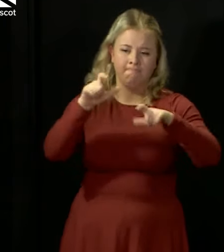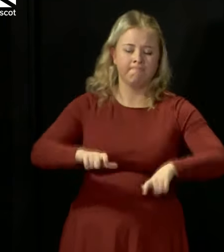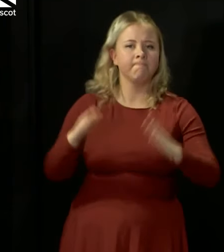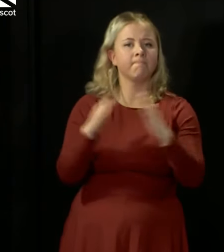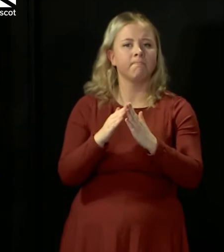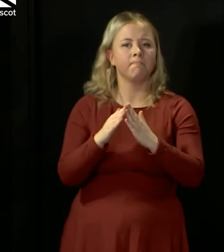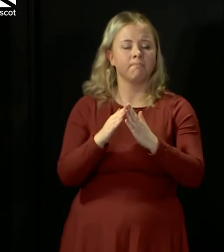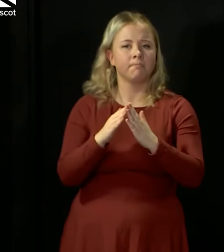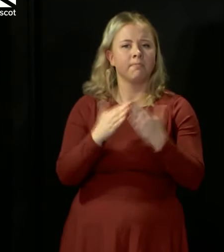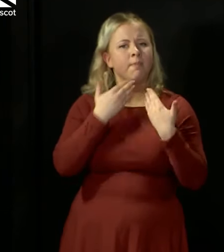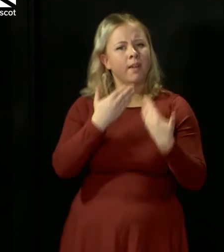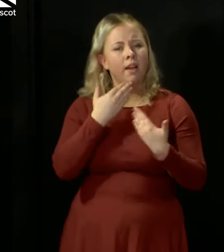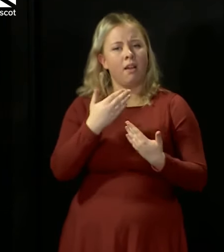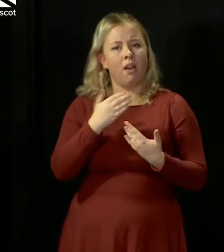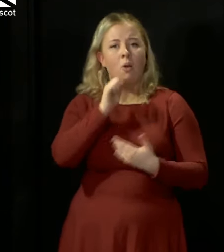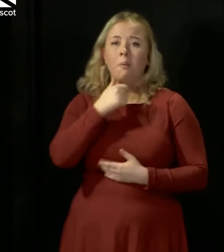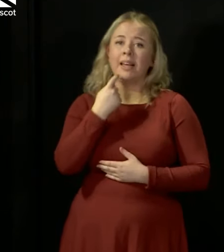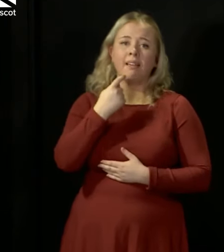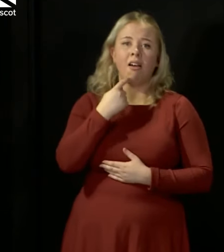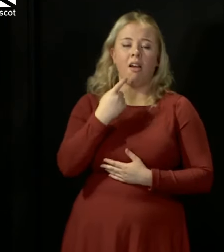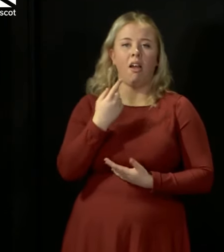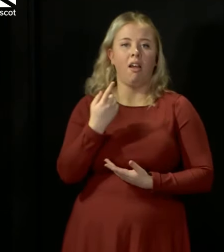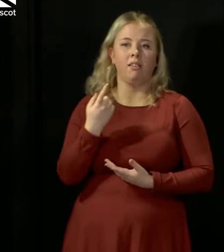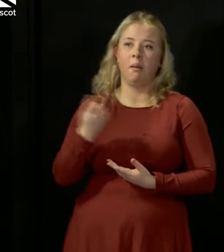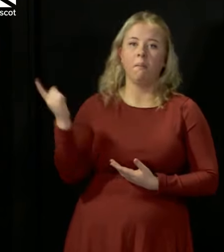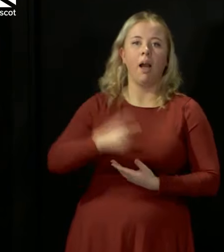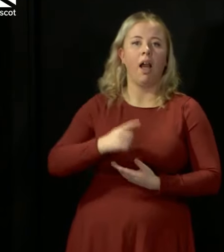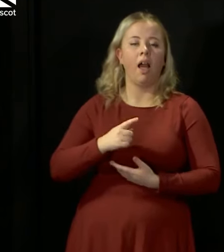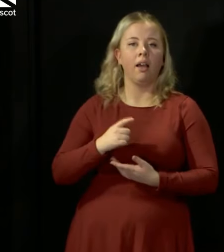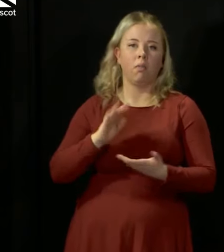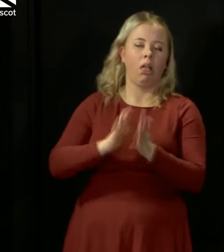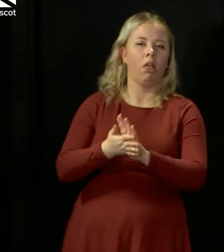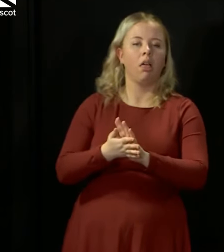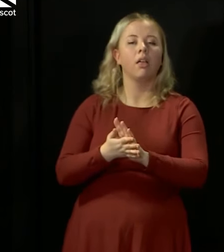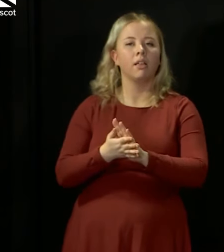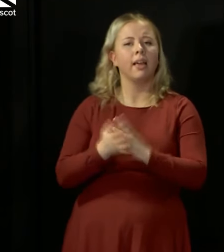rules. It would be very, very easy to reverse it. So if you find yourself maybe doing a